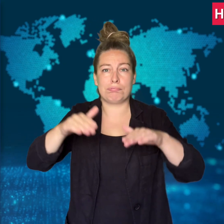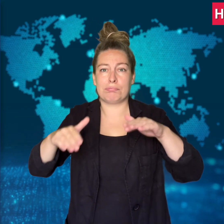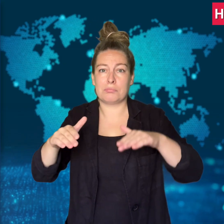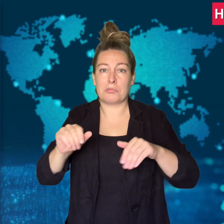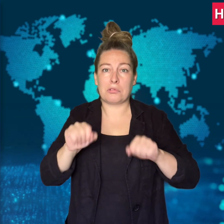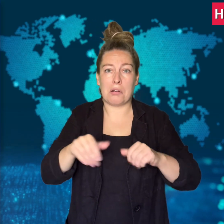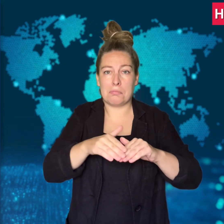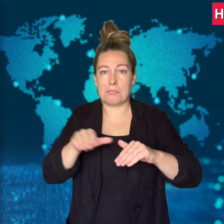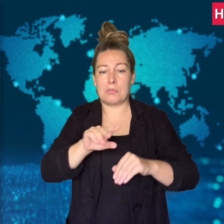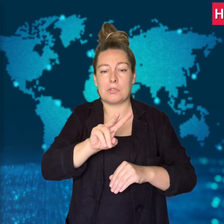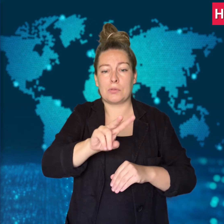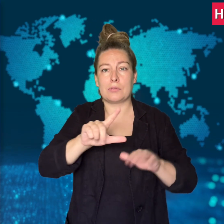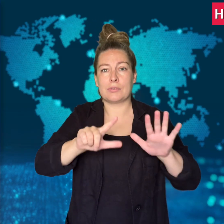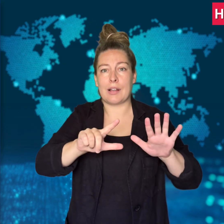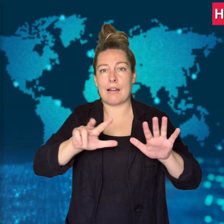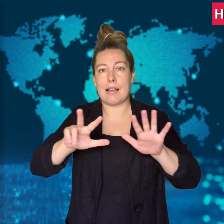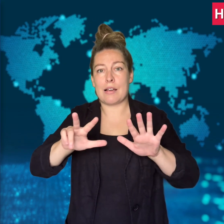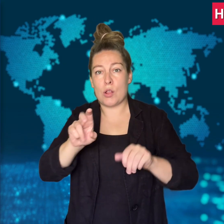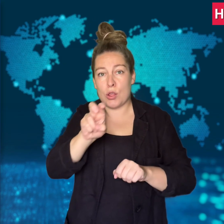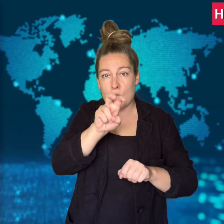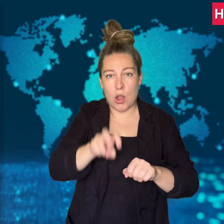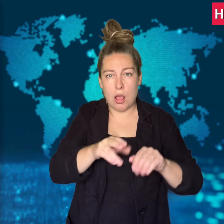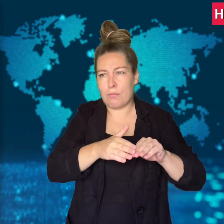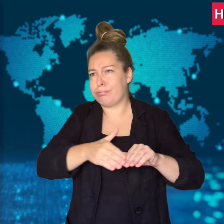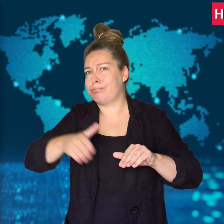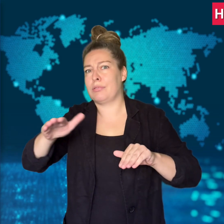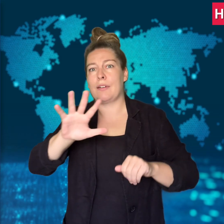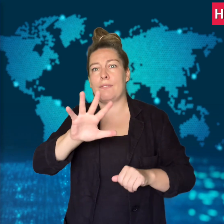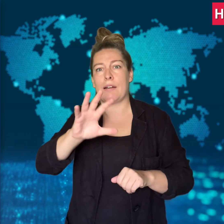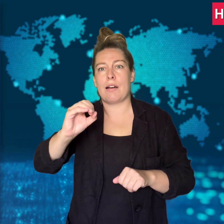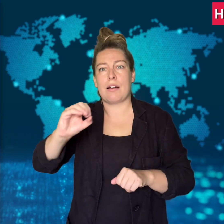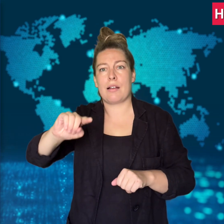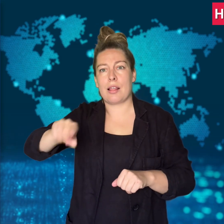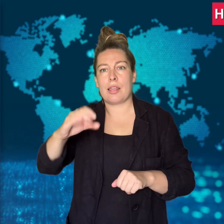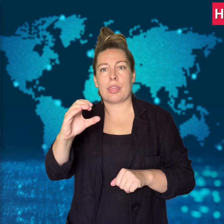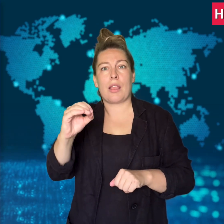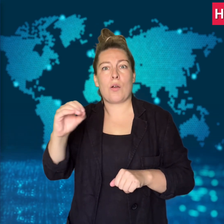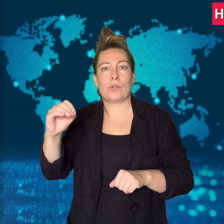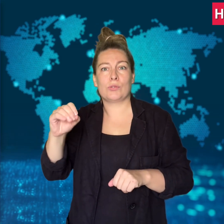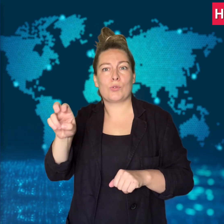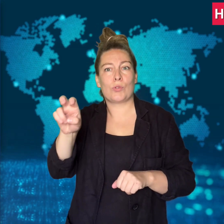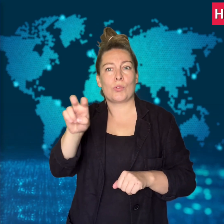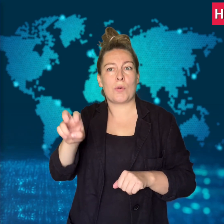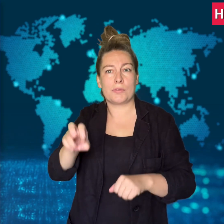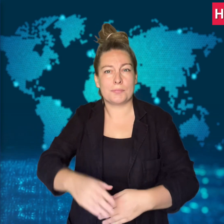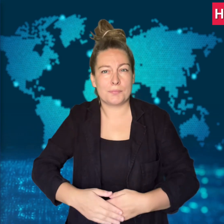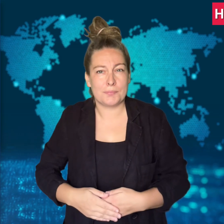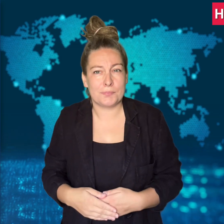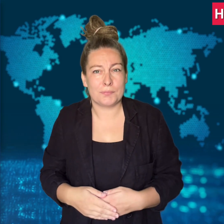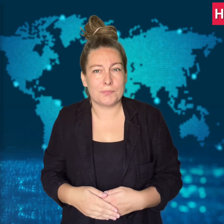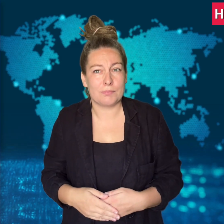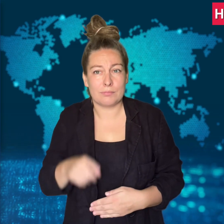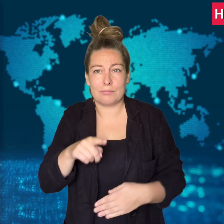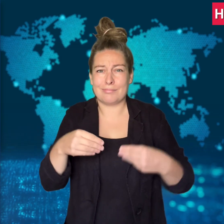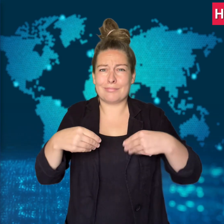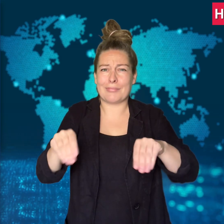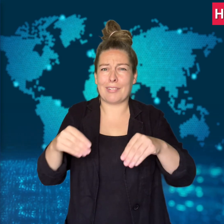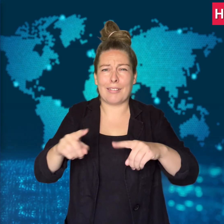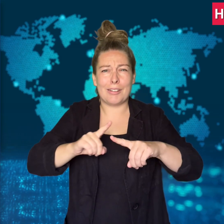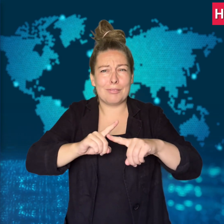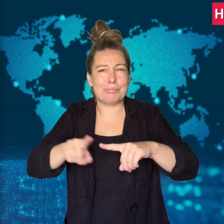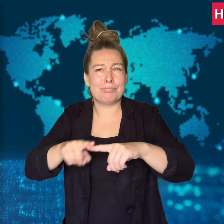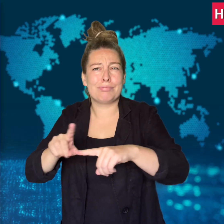and maintenance plans. Customers can test the robots on-site to see